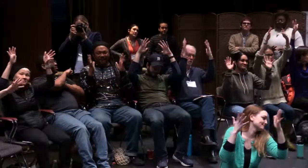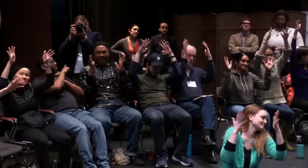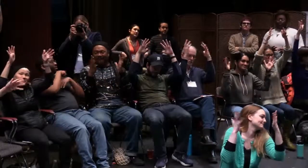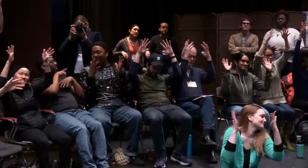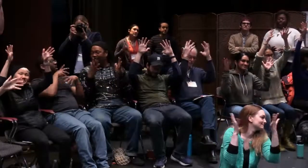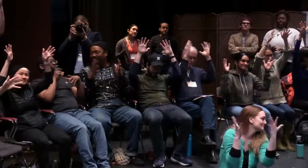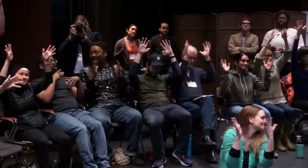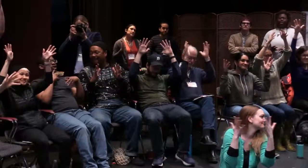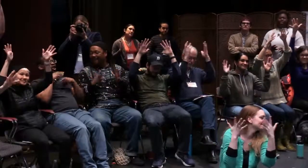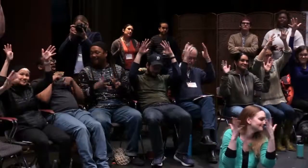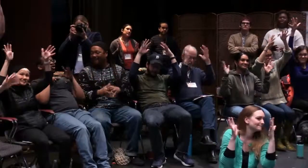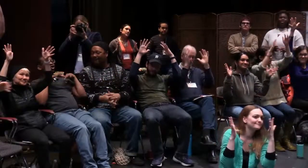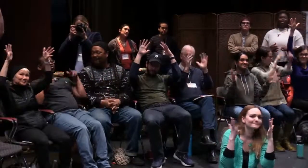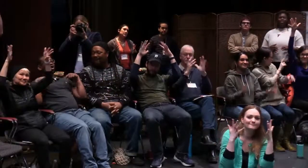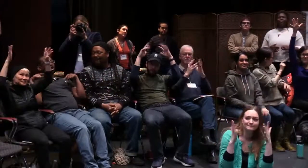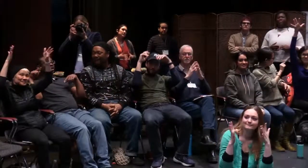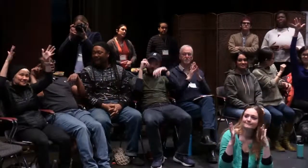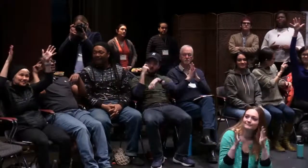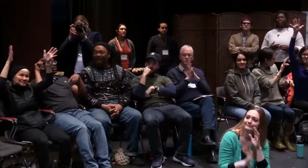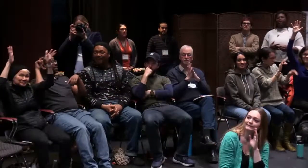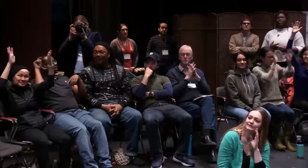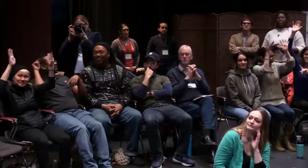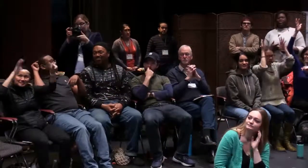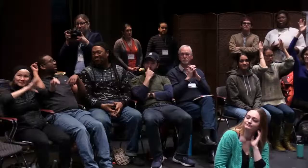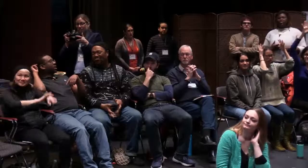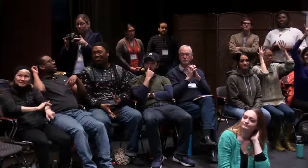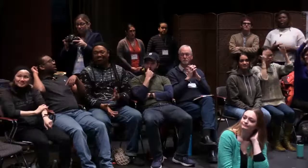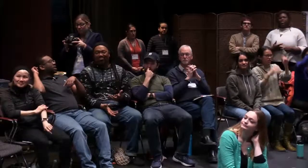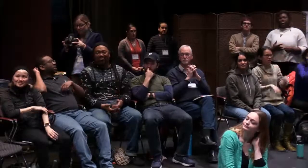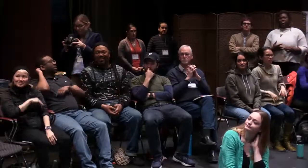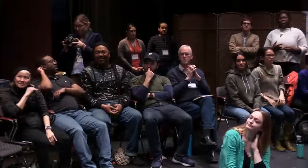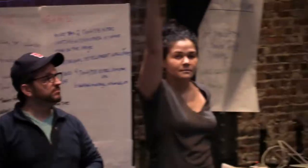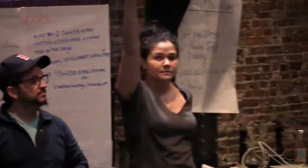By 2025. Those are my goals and commitments.